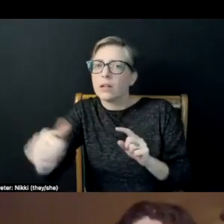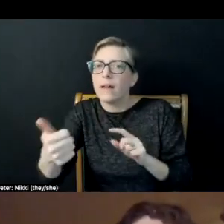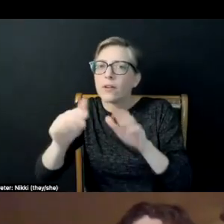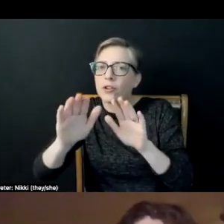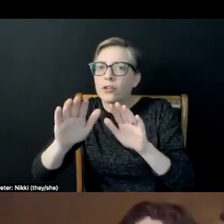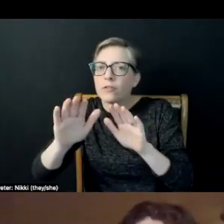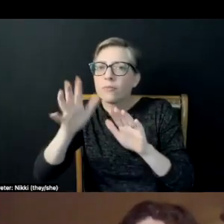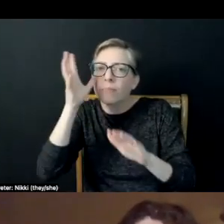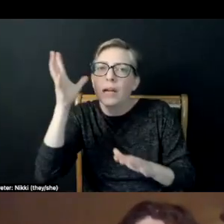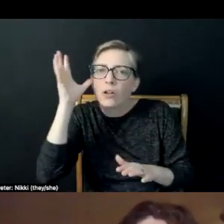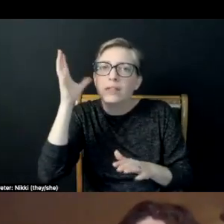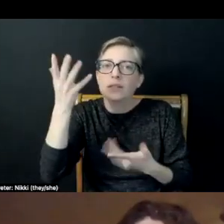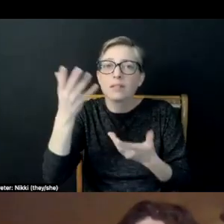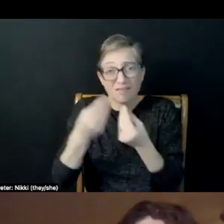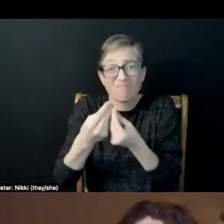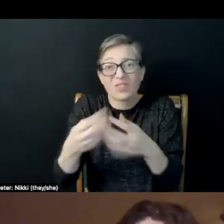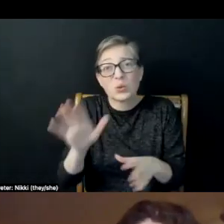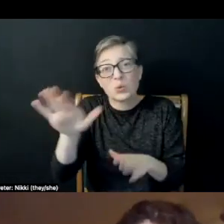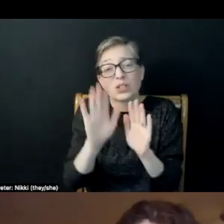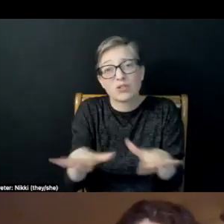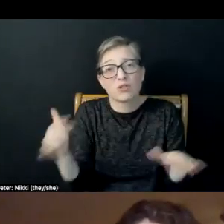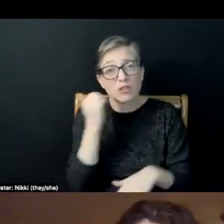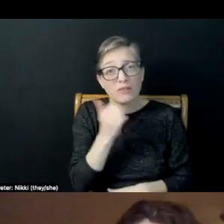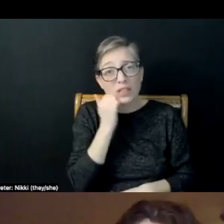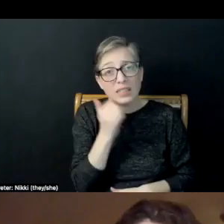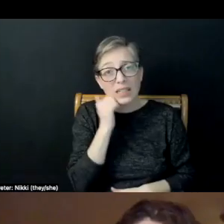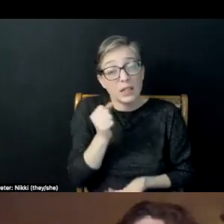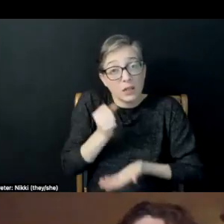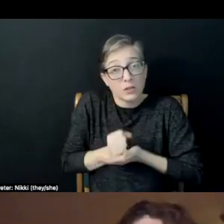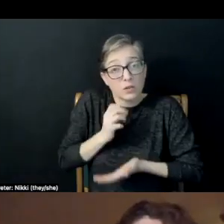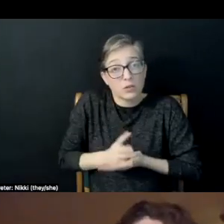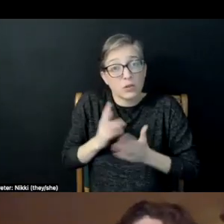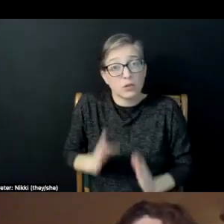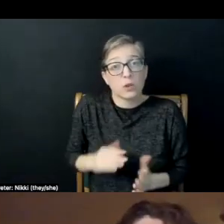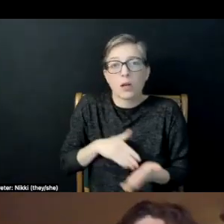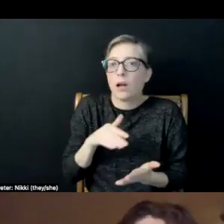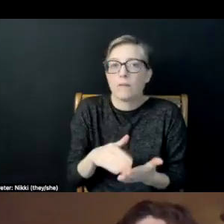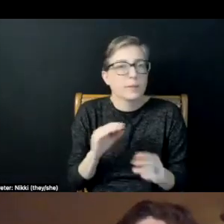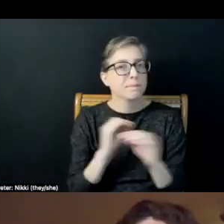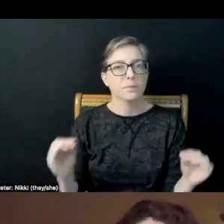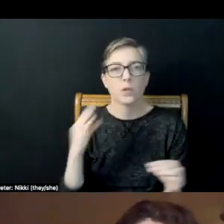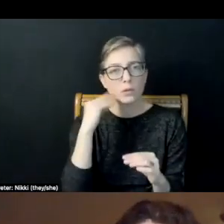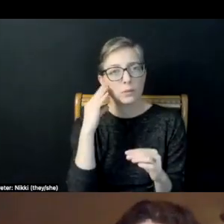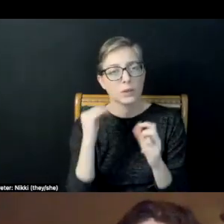Social workers do not always have experience with disabled people, and these things can have a way of snowballing.